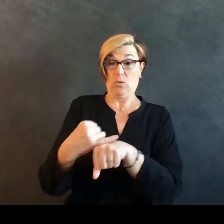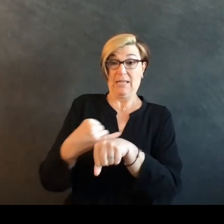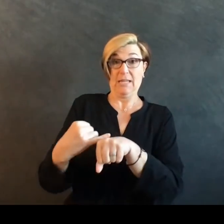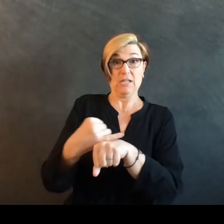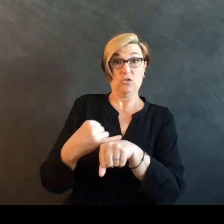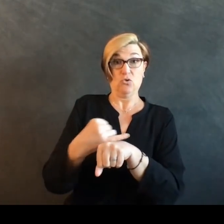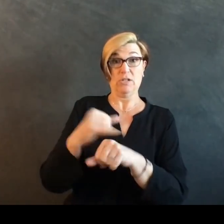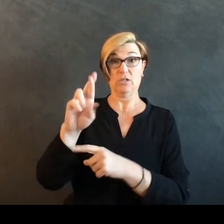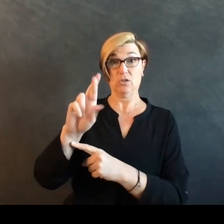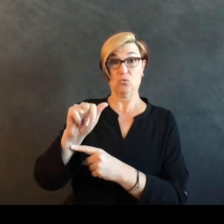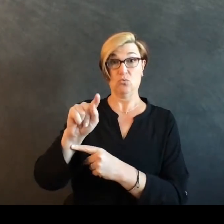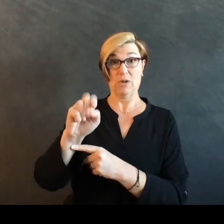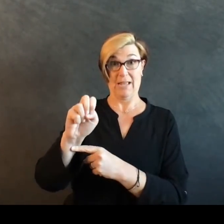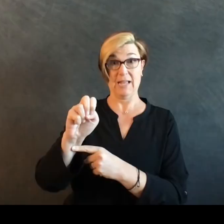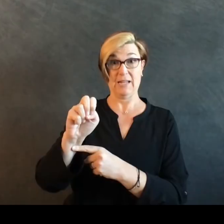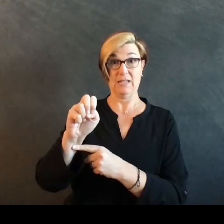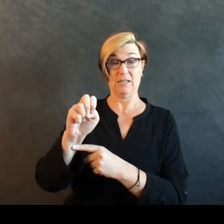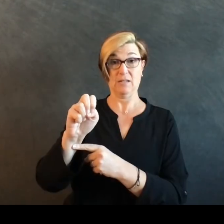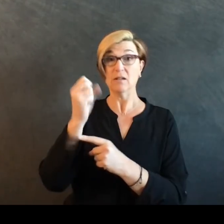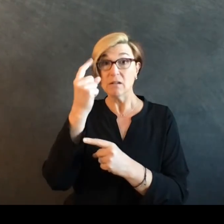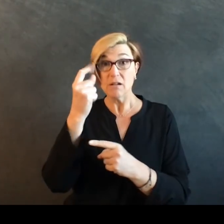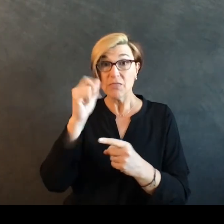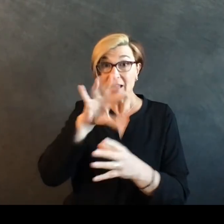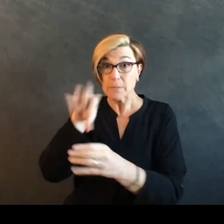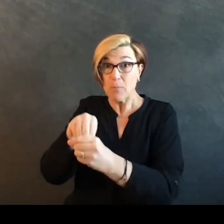the interest rate is paid for as part of the program the bar doesn't have to pay